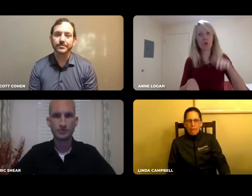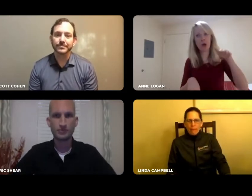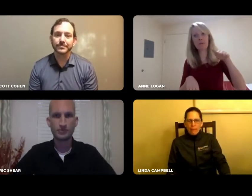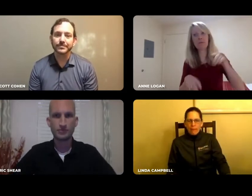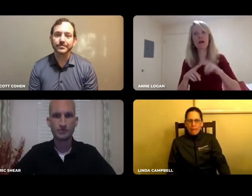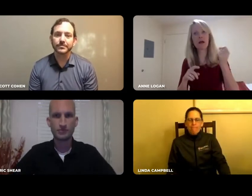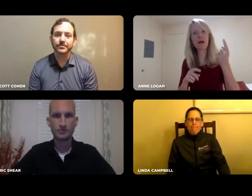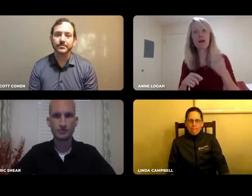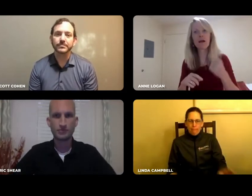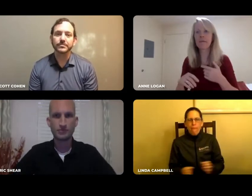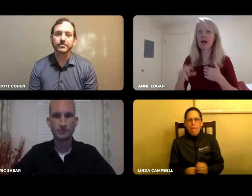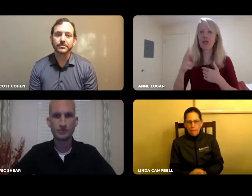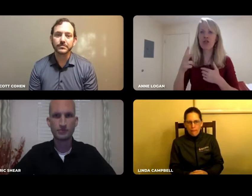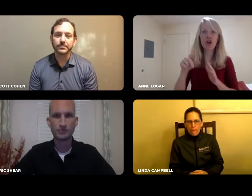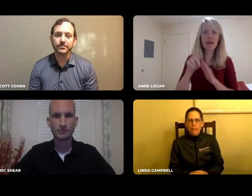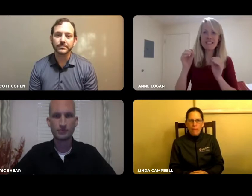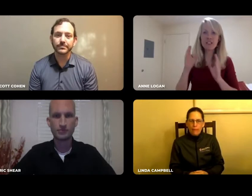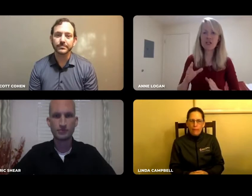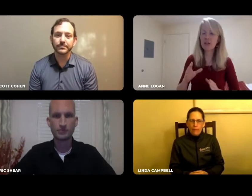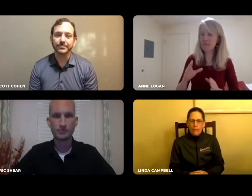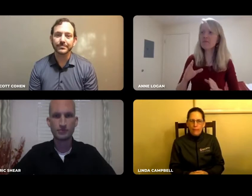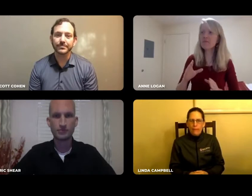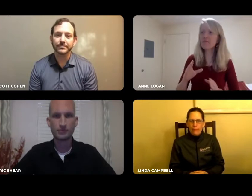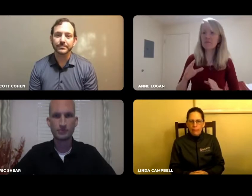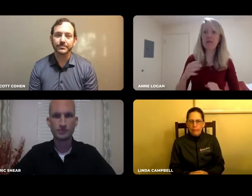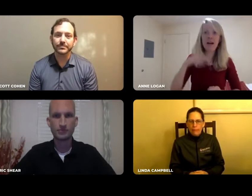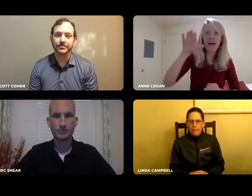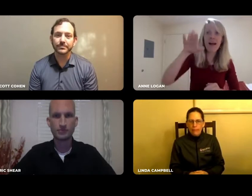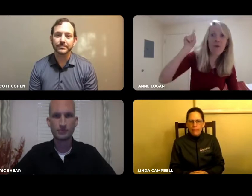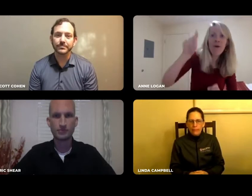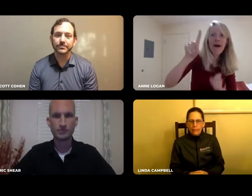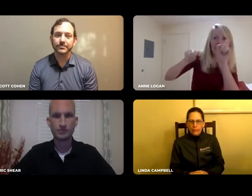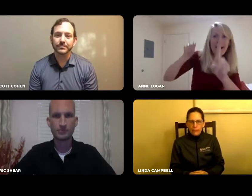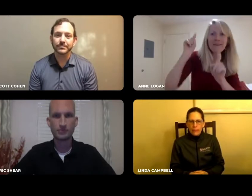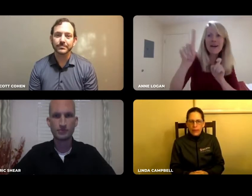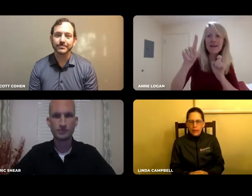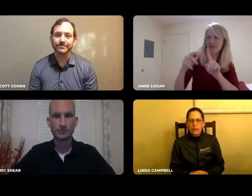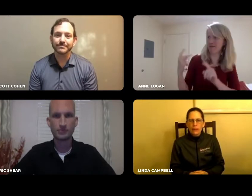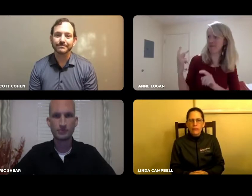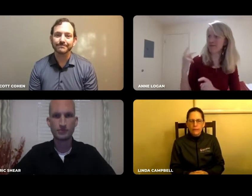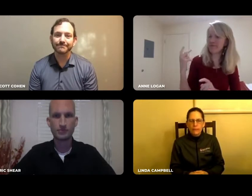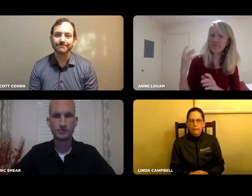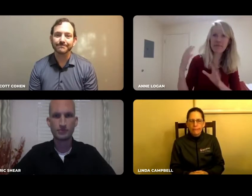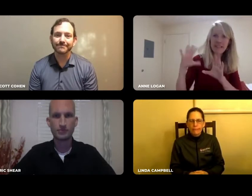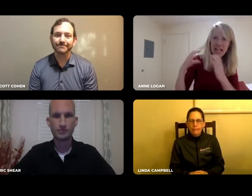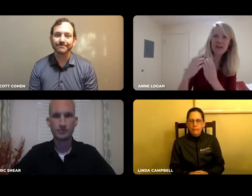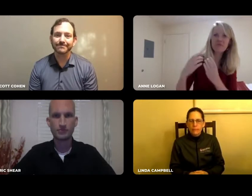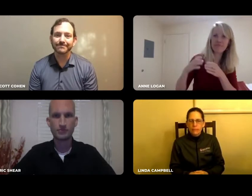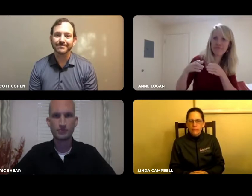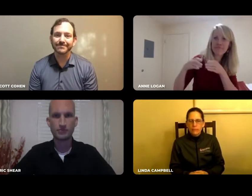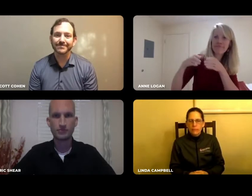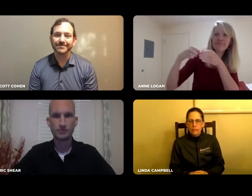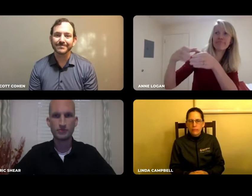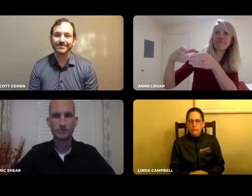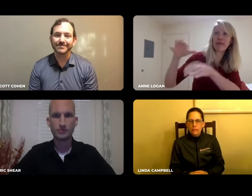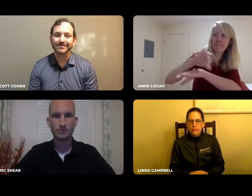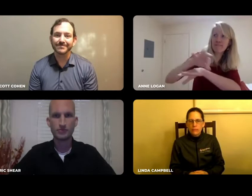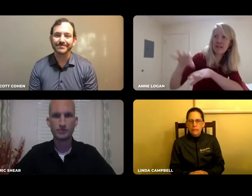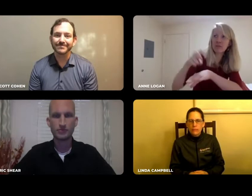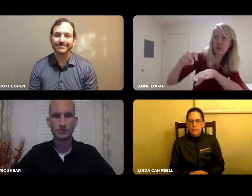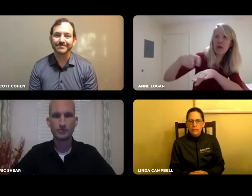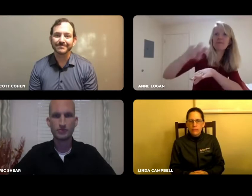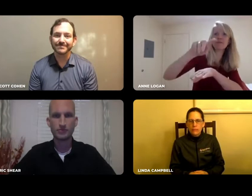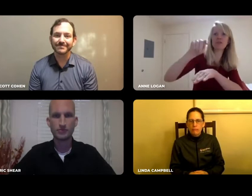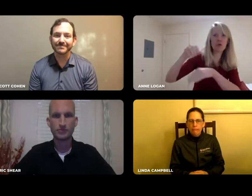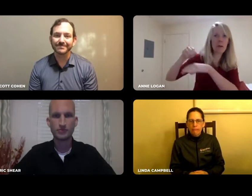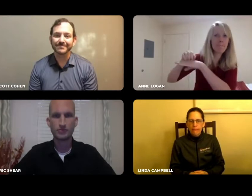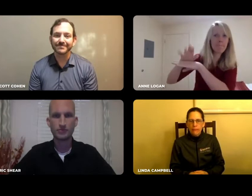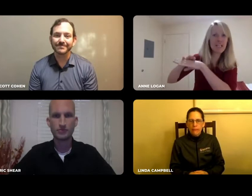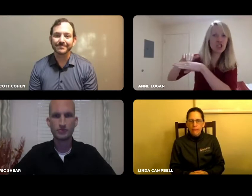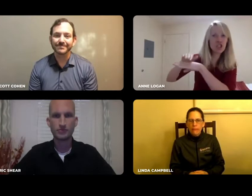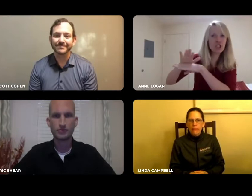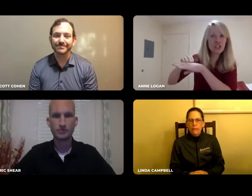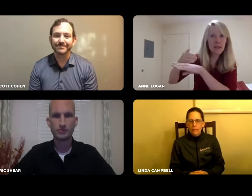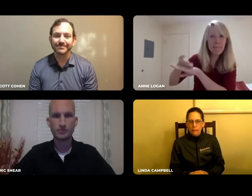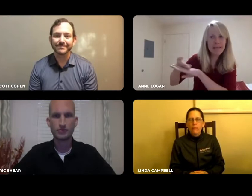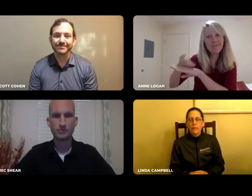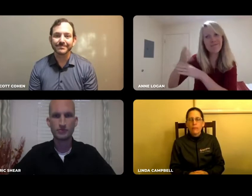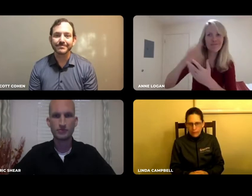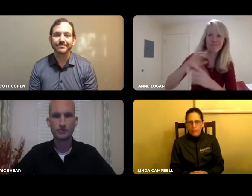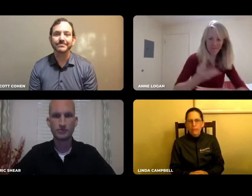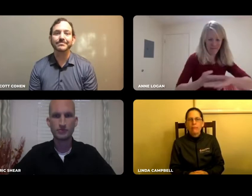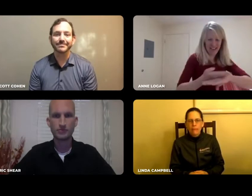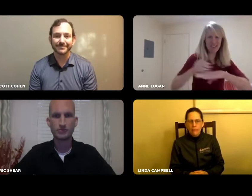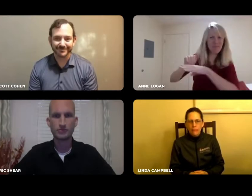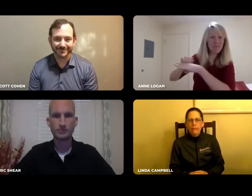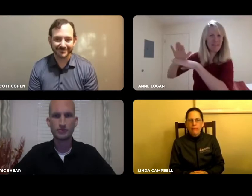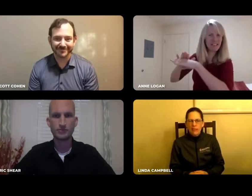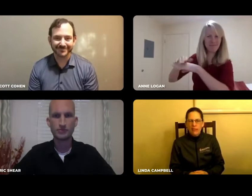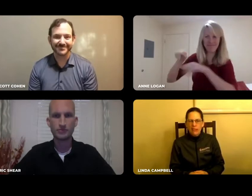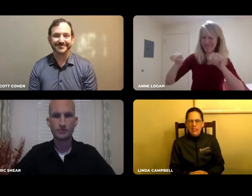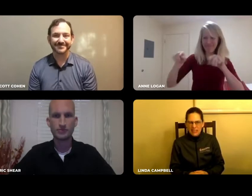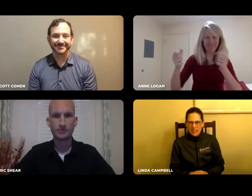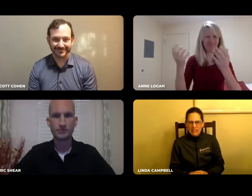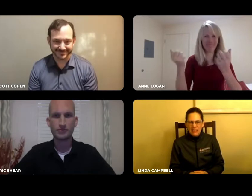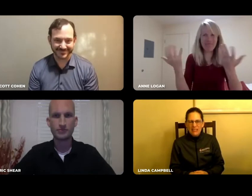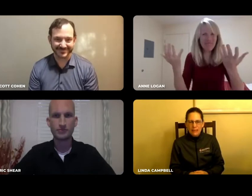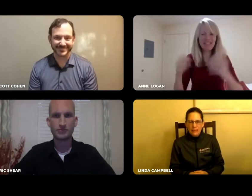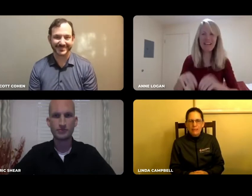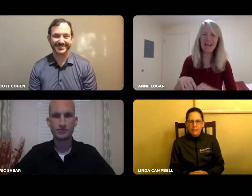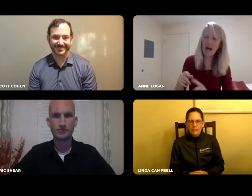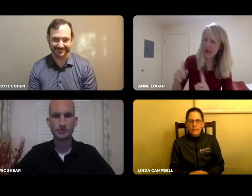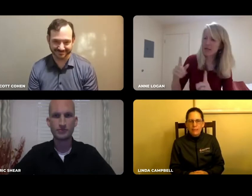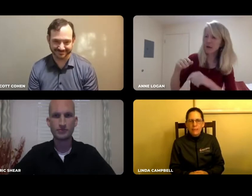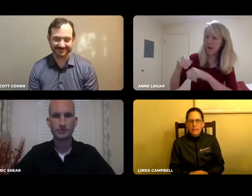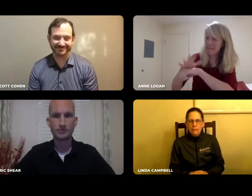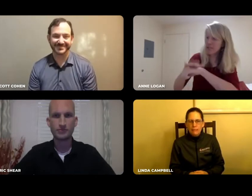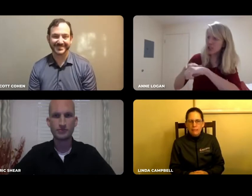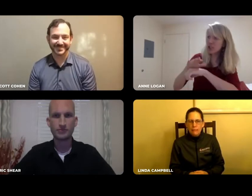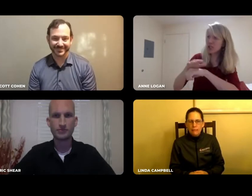I was mainstreamed growing up. We went to a field trip, to the beach.